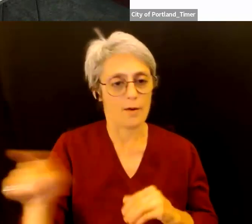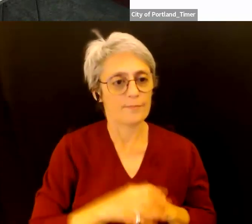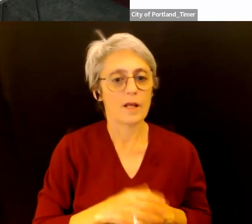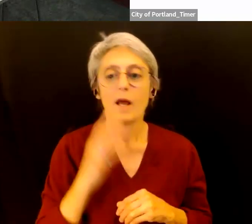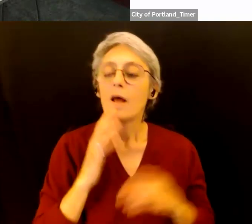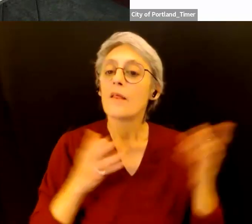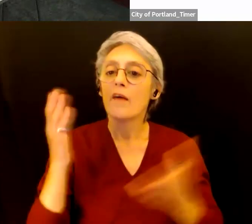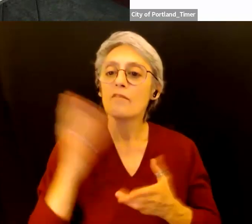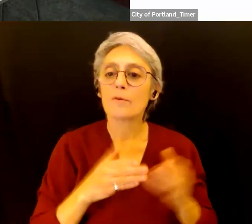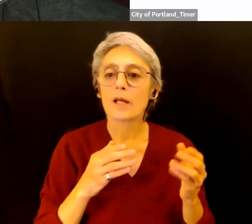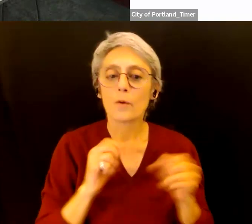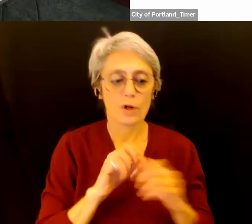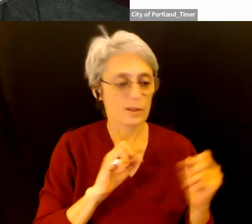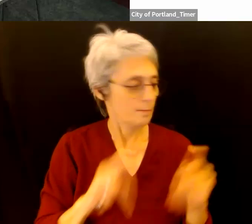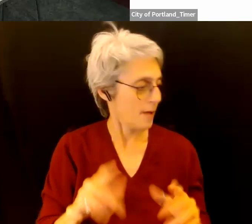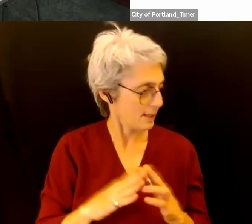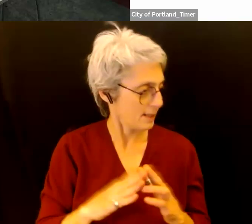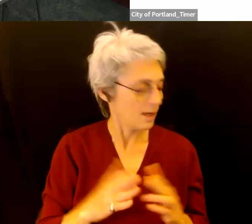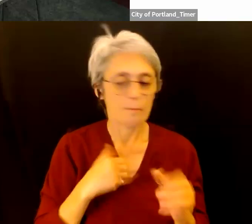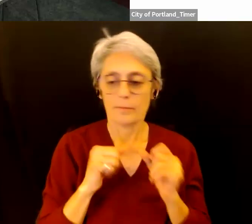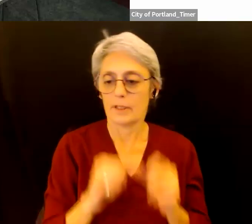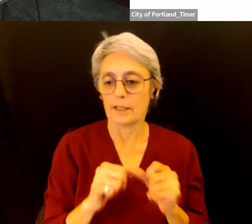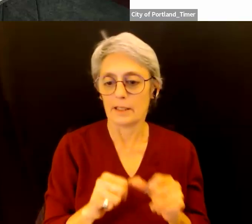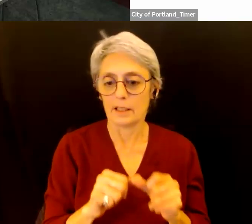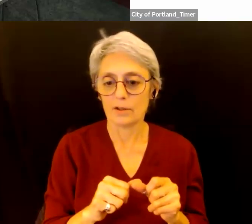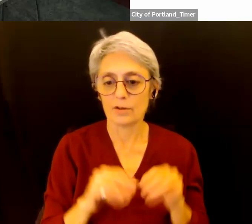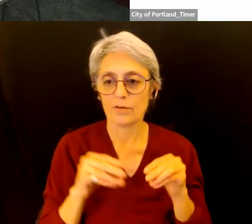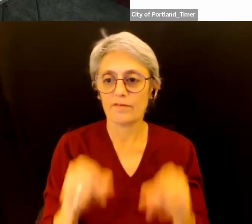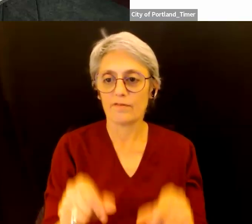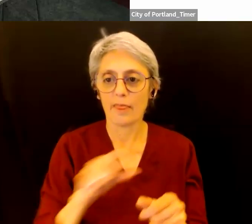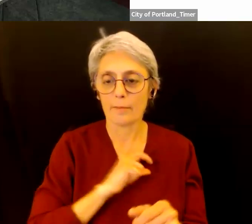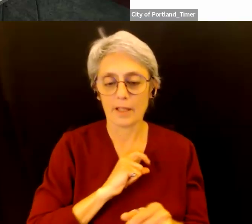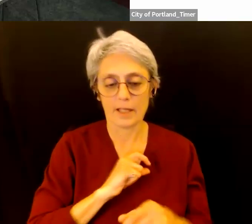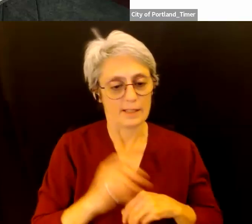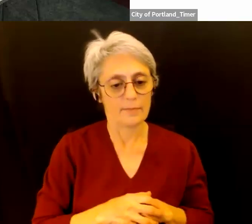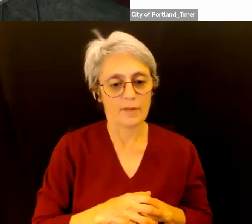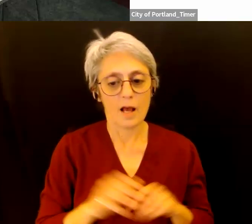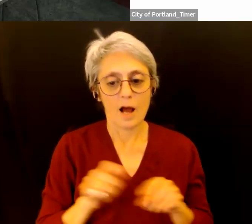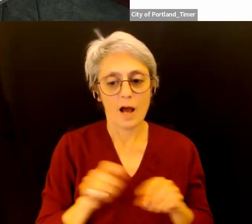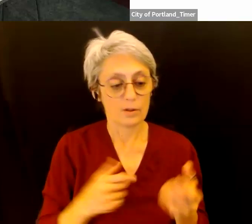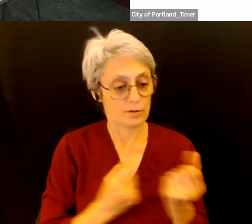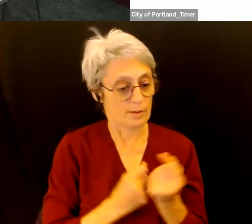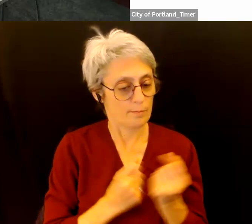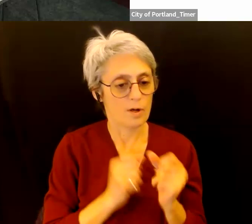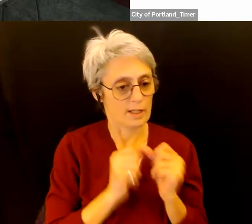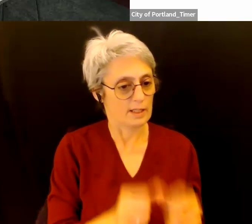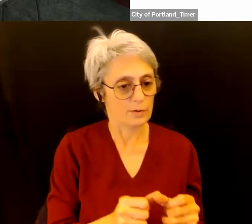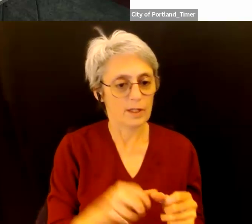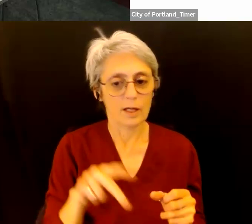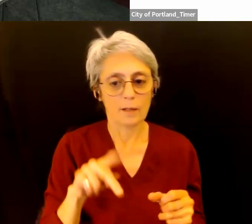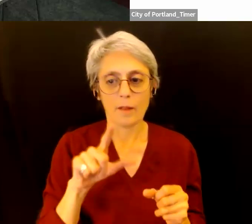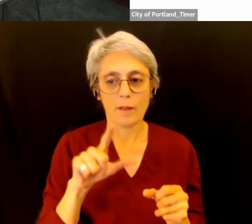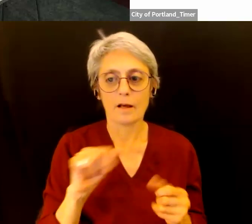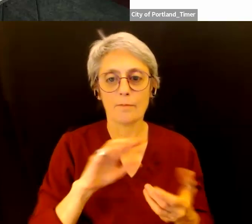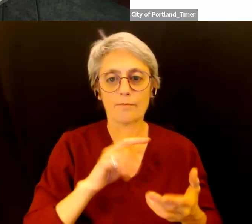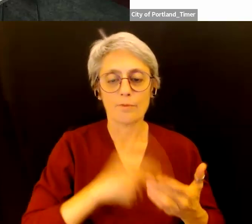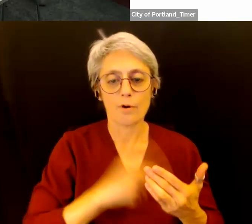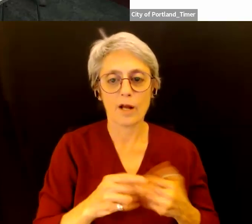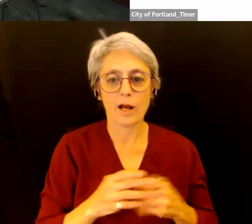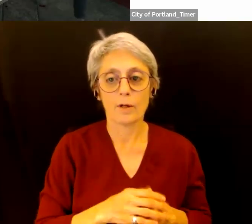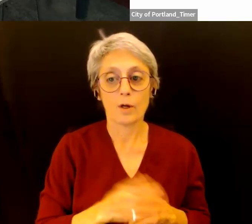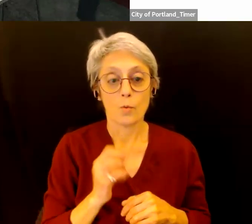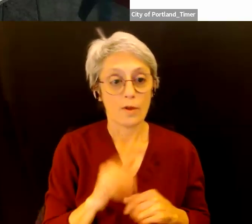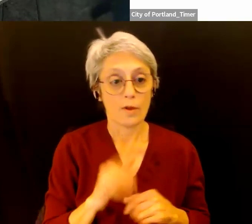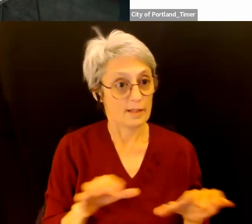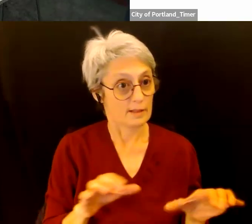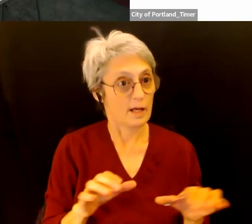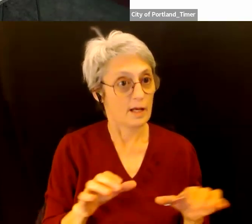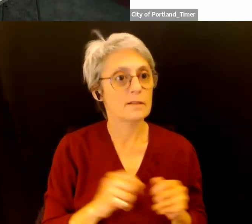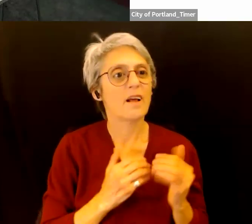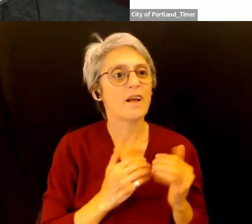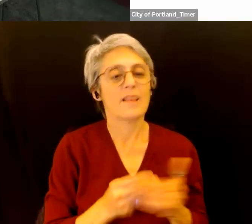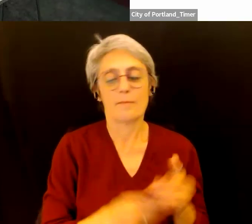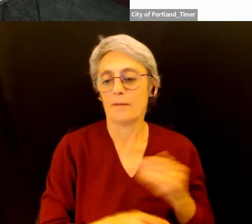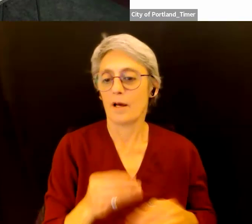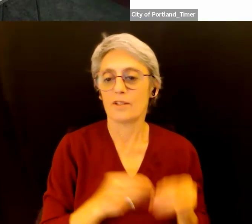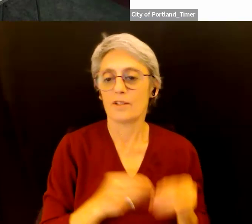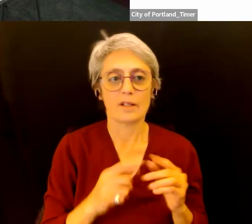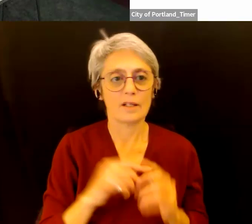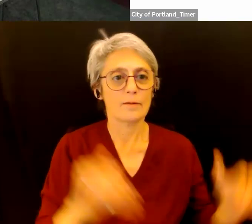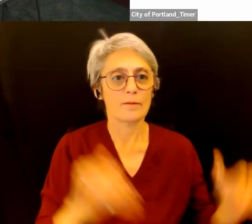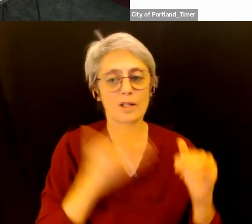Downtown and please continue to fund the police. I'm also here in support of the continuation of the Plaza program. What the Plaza program does with its limited budget far outweighs the cost to keep the program active.